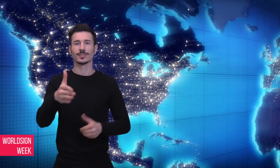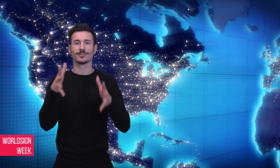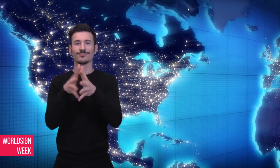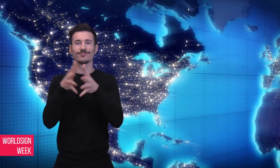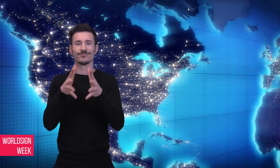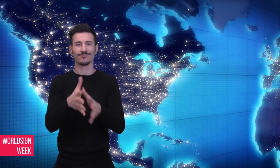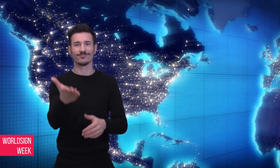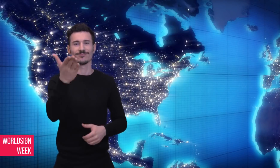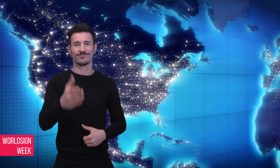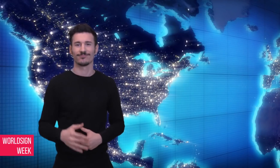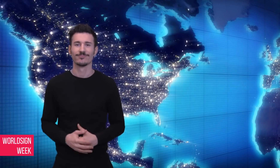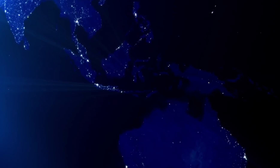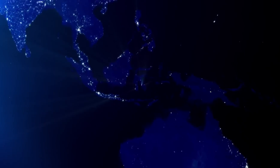Now, let’s go to next story.